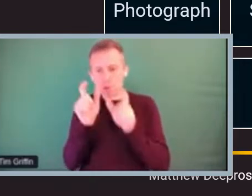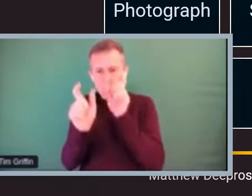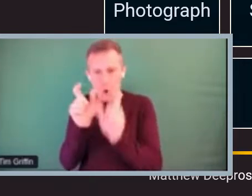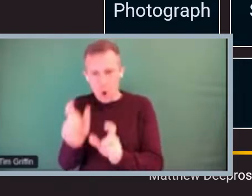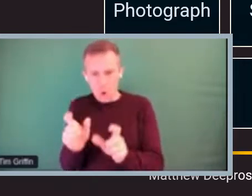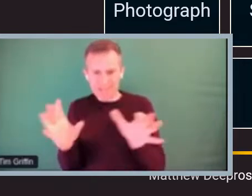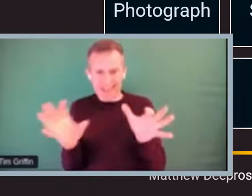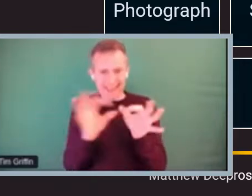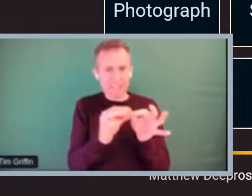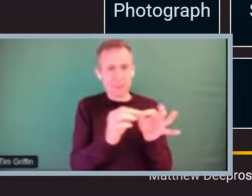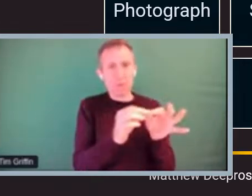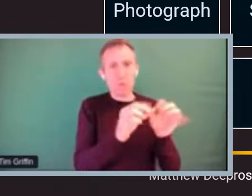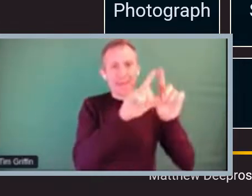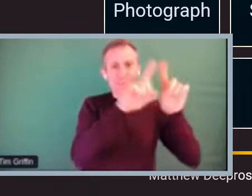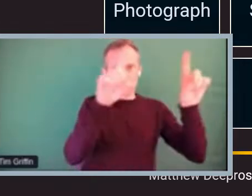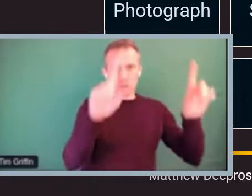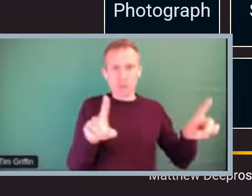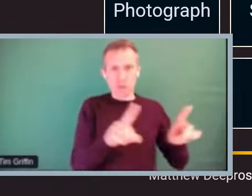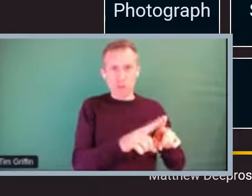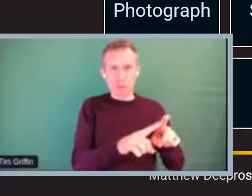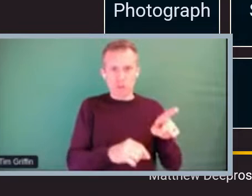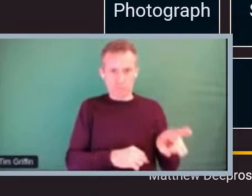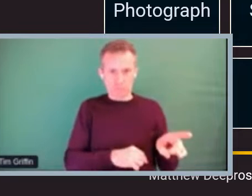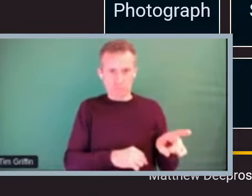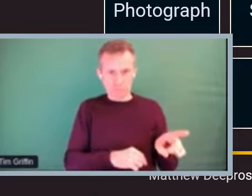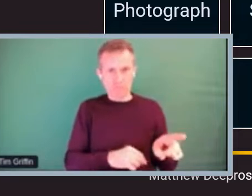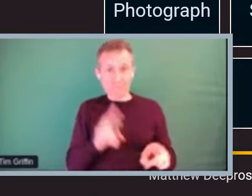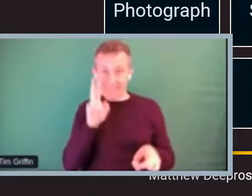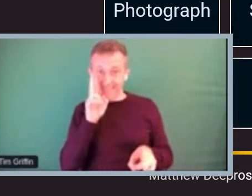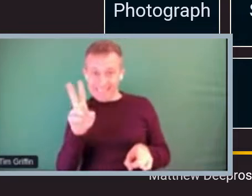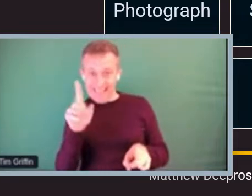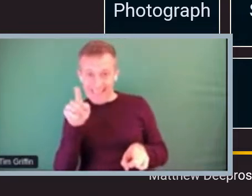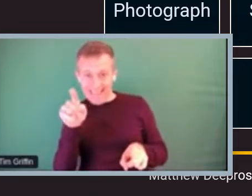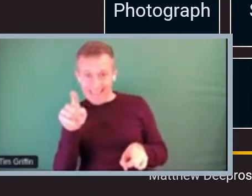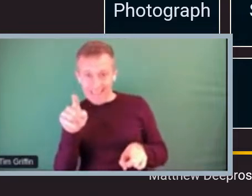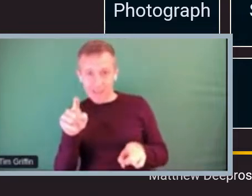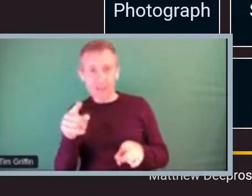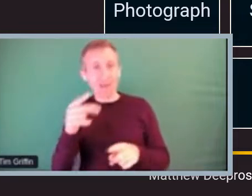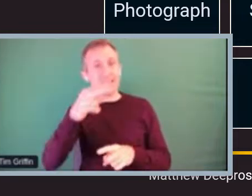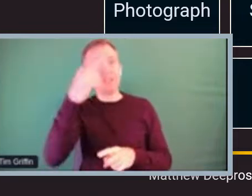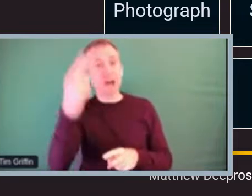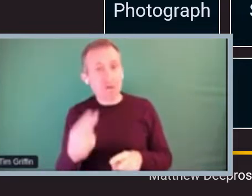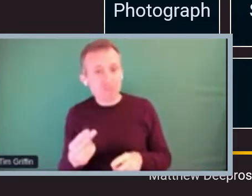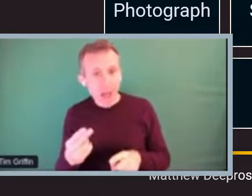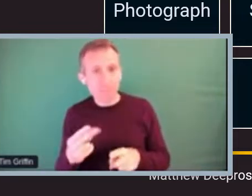On screen I’m listing the types of image they cover, examples include Diagrams, graphs,